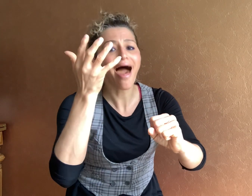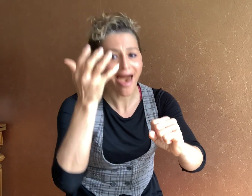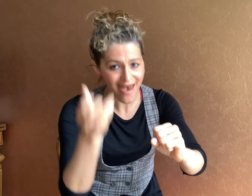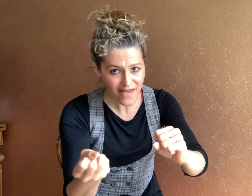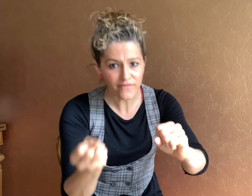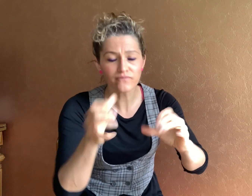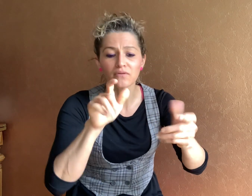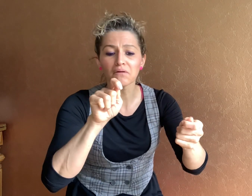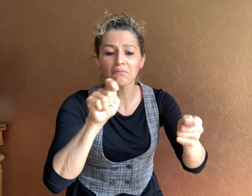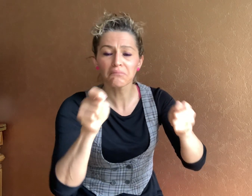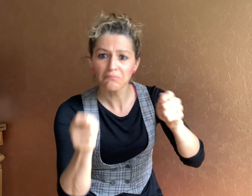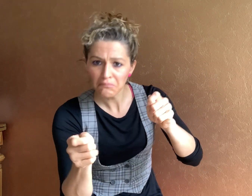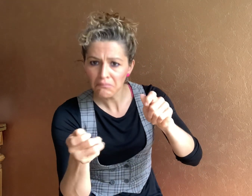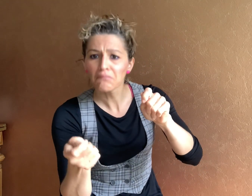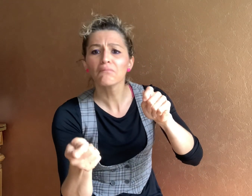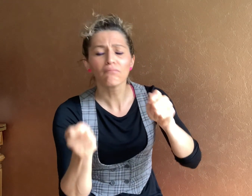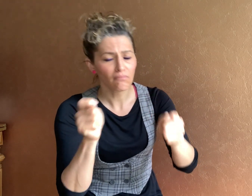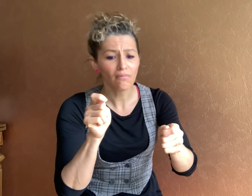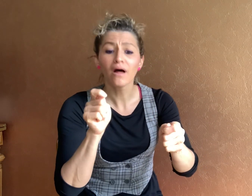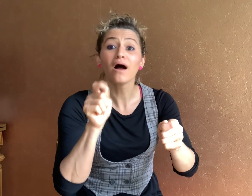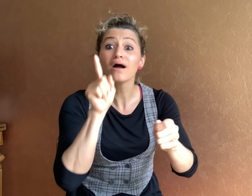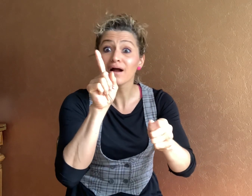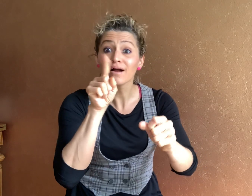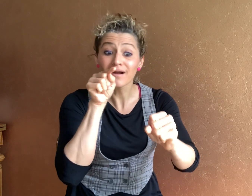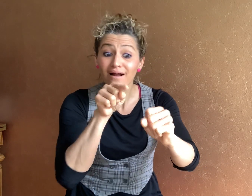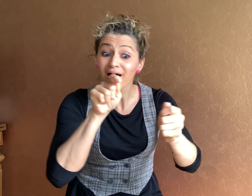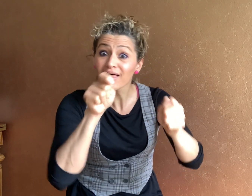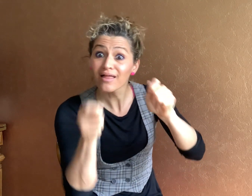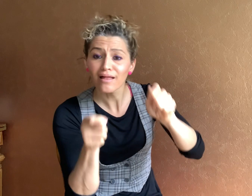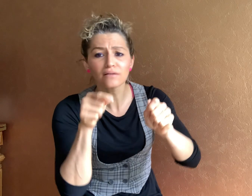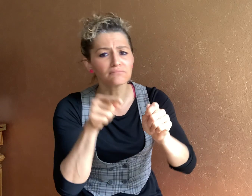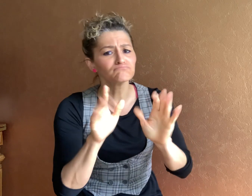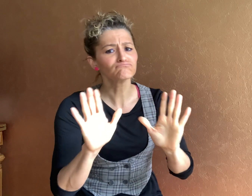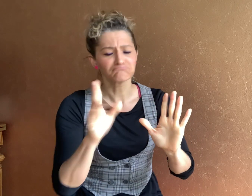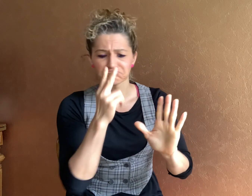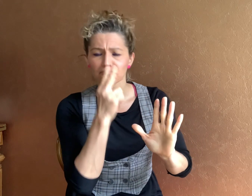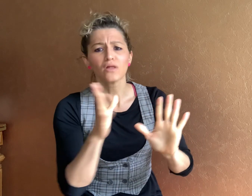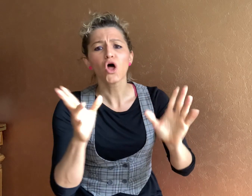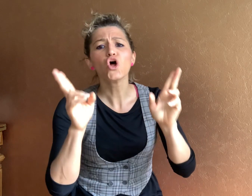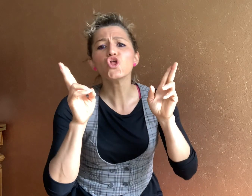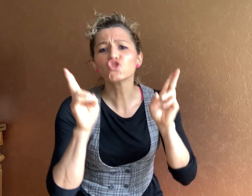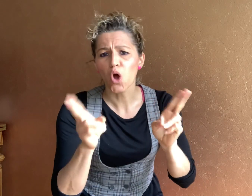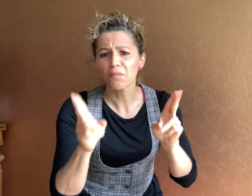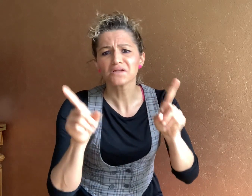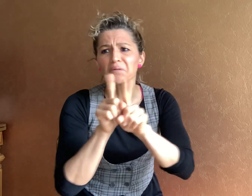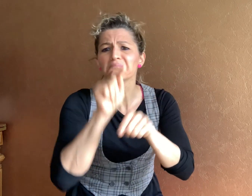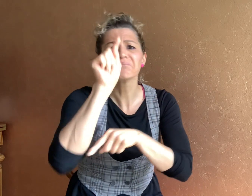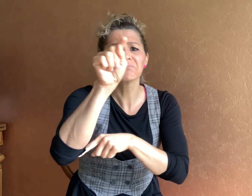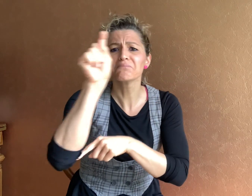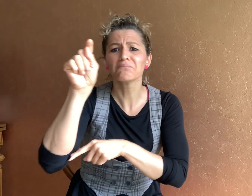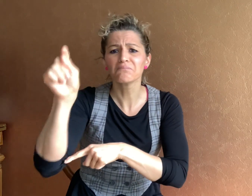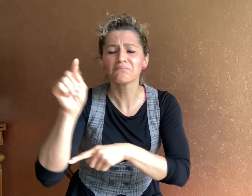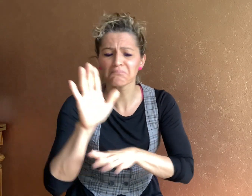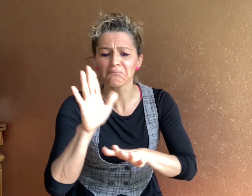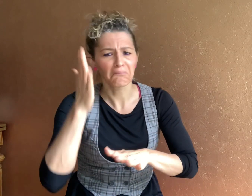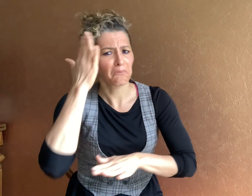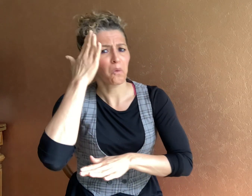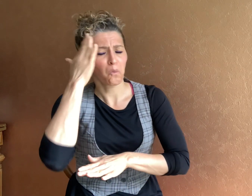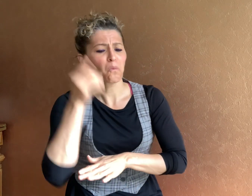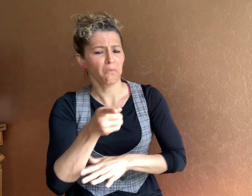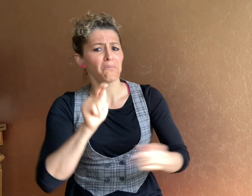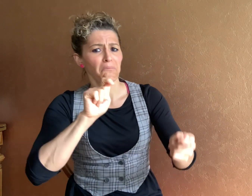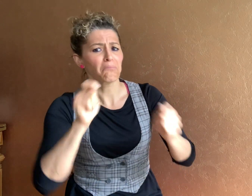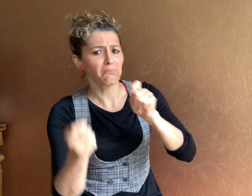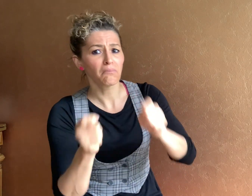some changes in the COVID-19 virus, which are considered